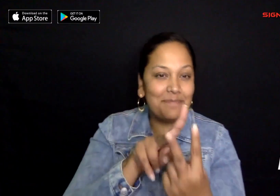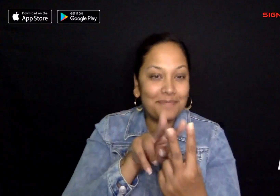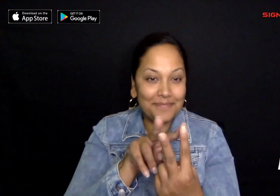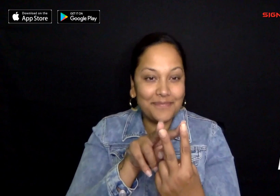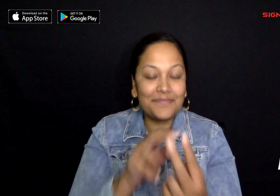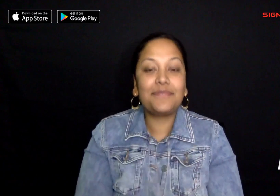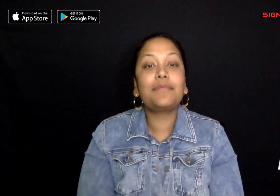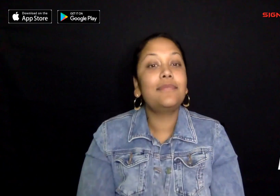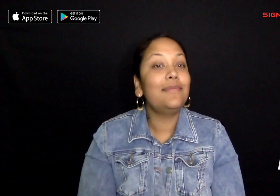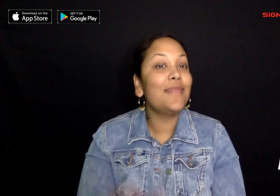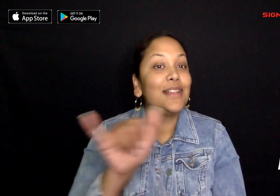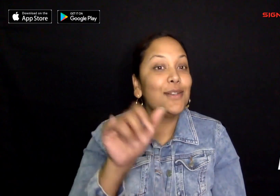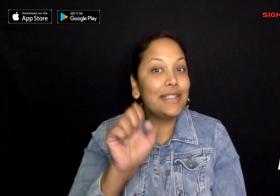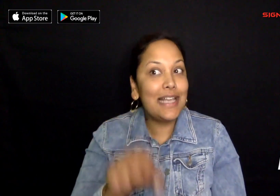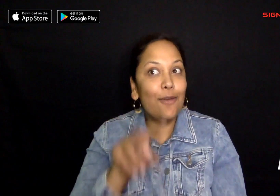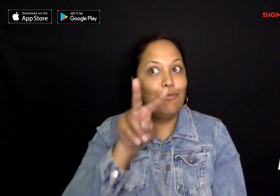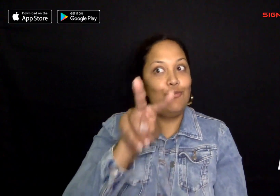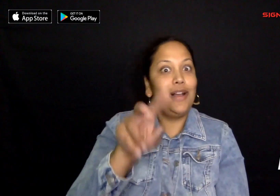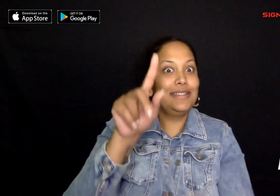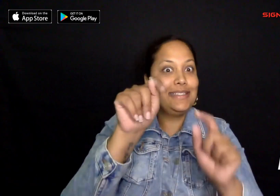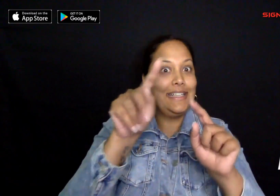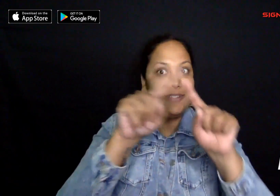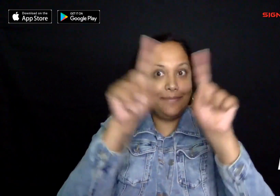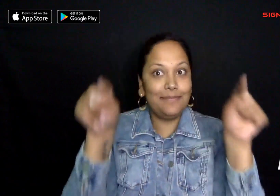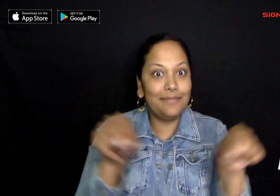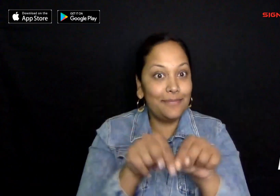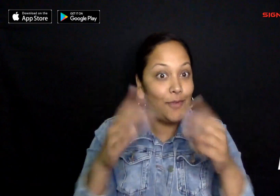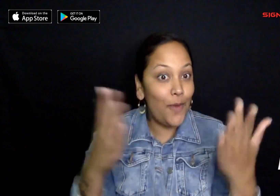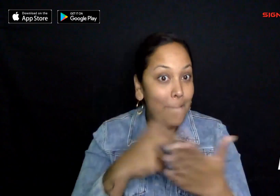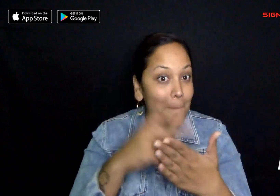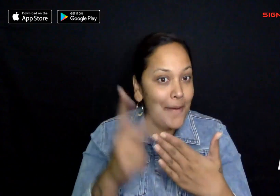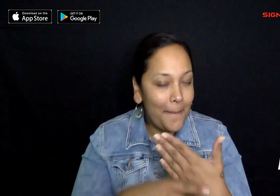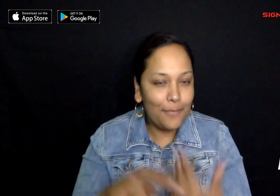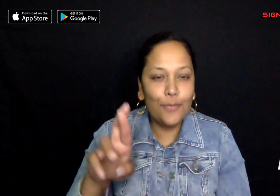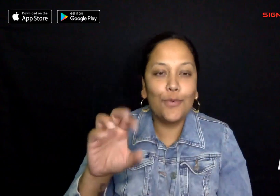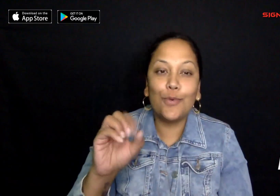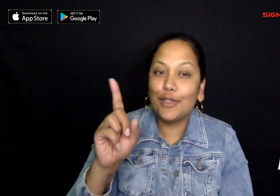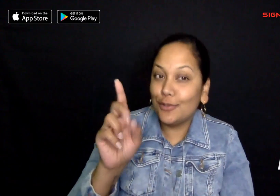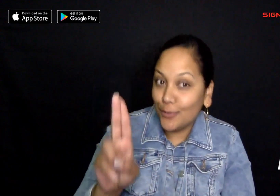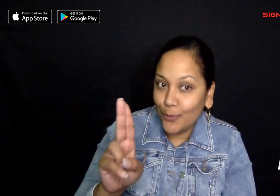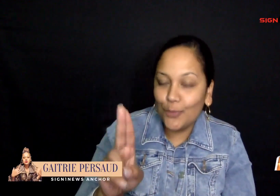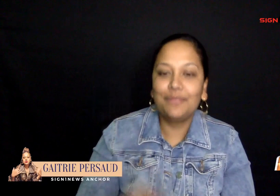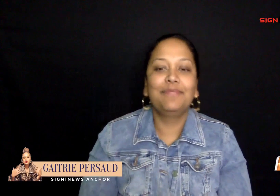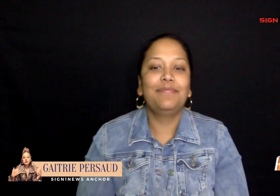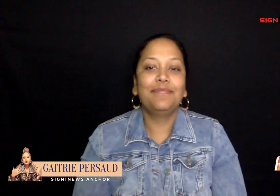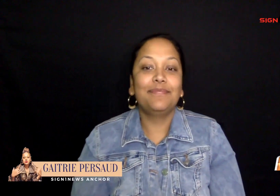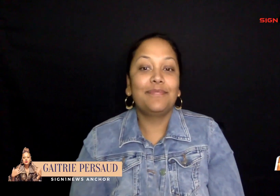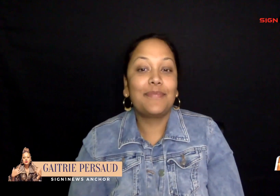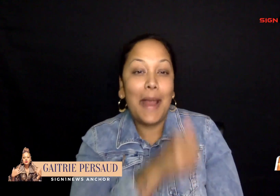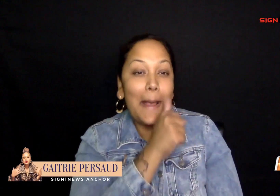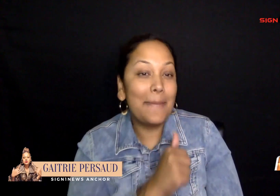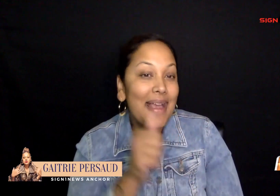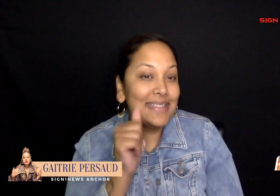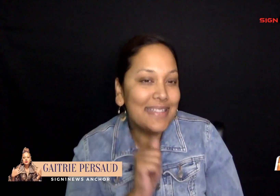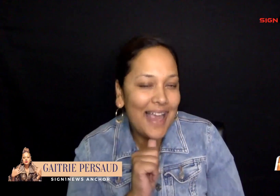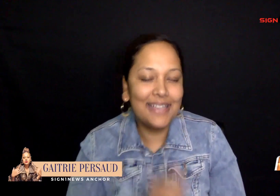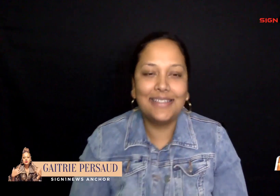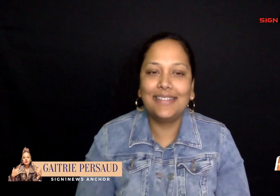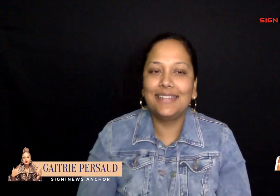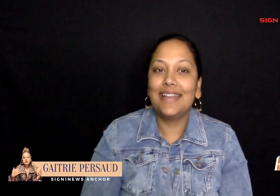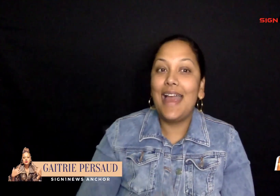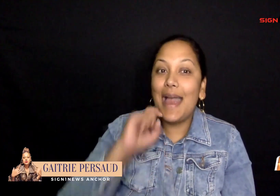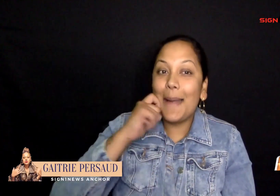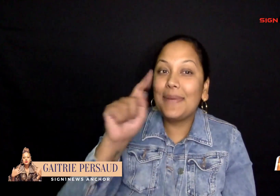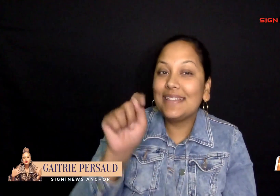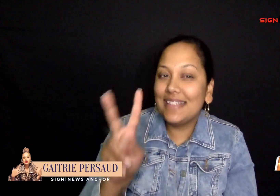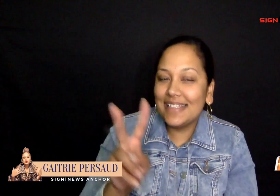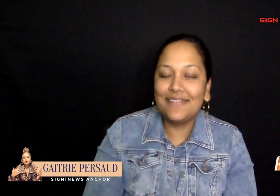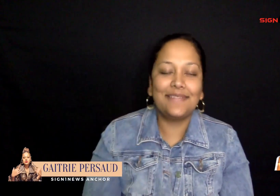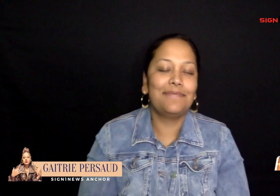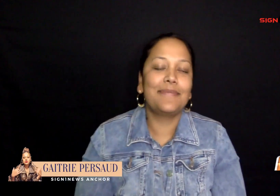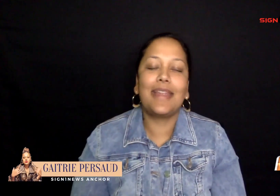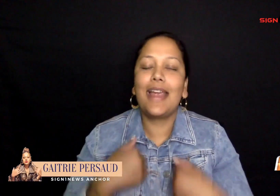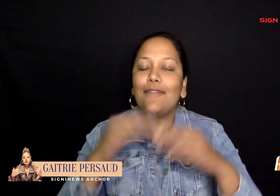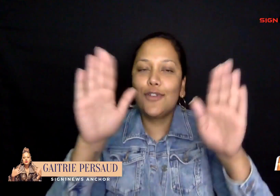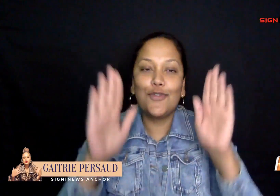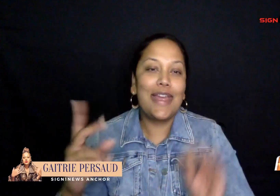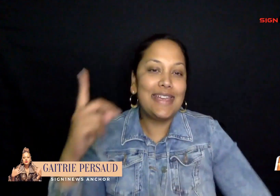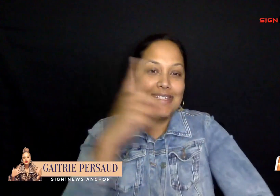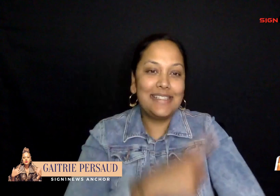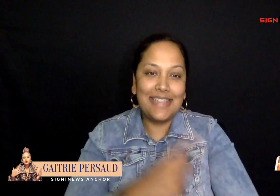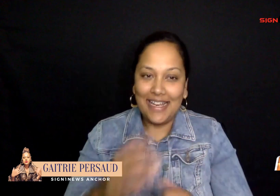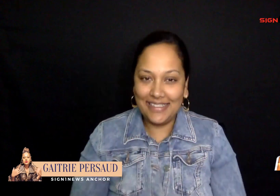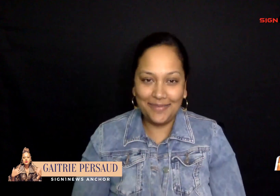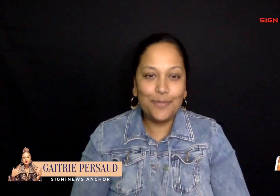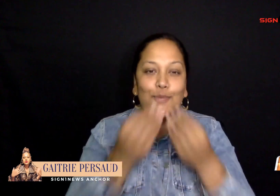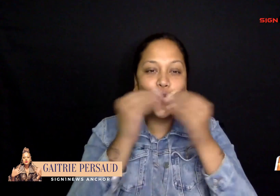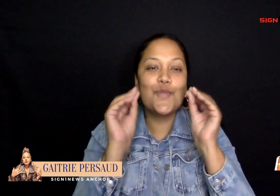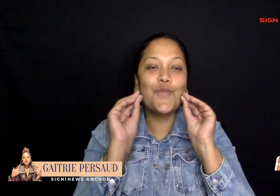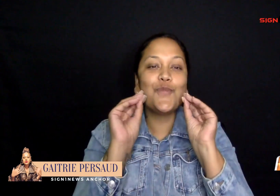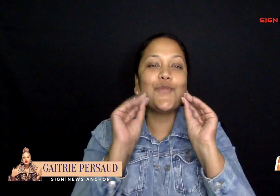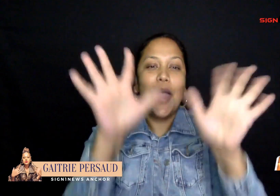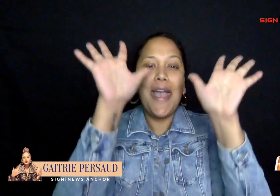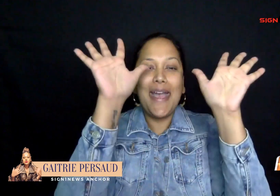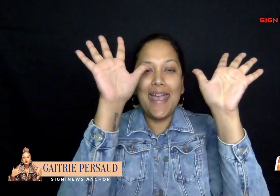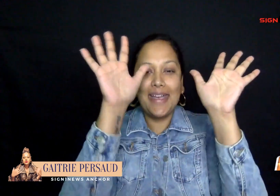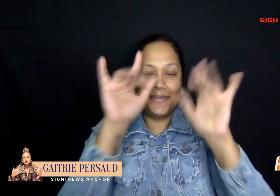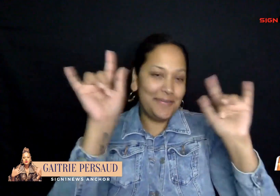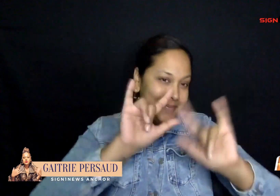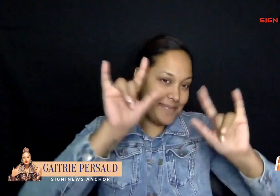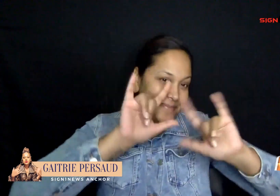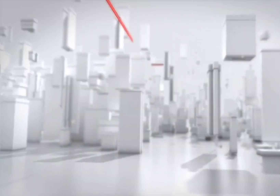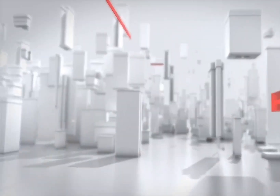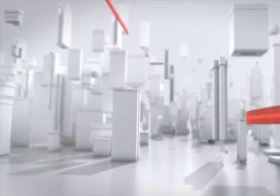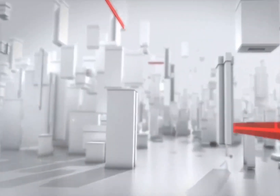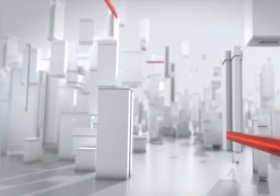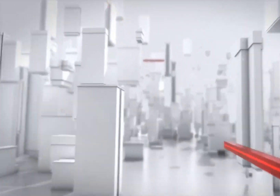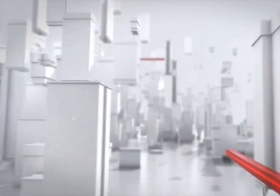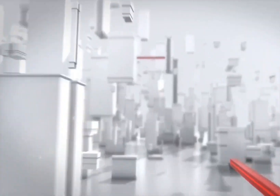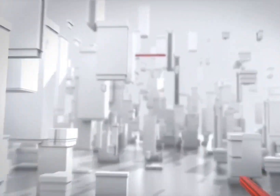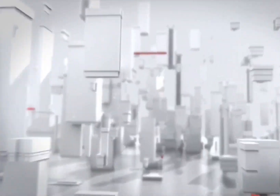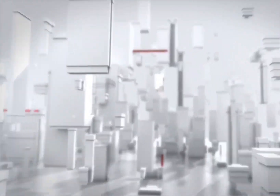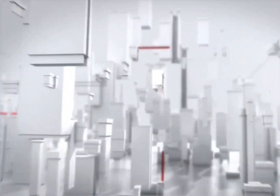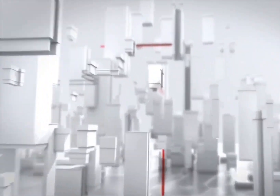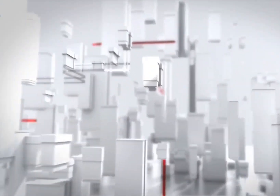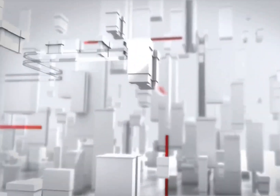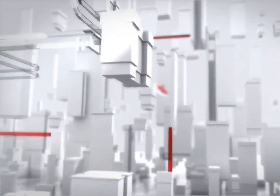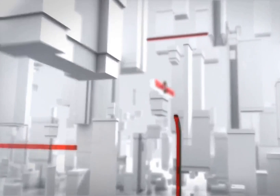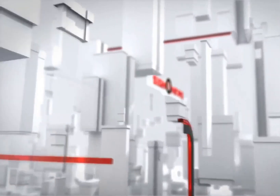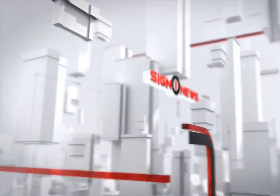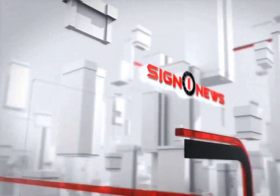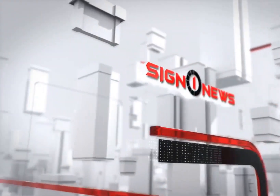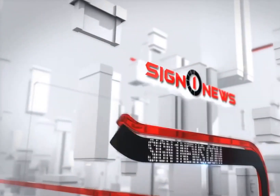store on your smart phone and you can also watch on Roku Amazon and Apple TV have a great day